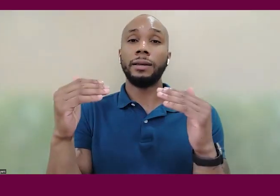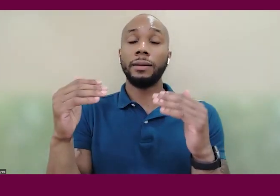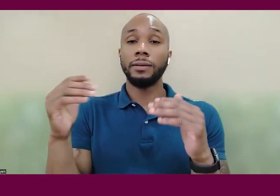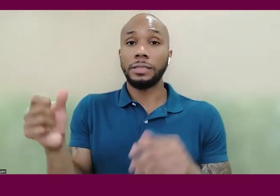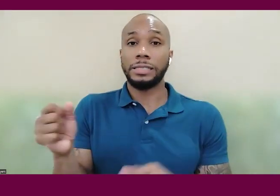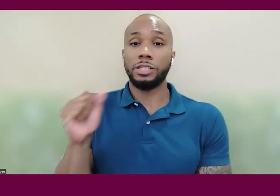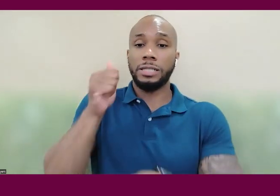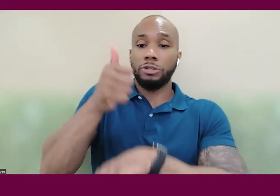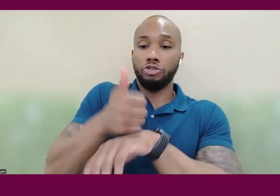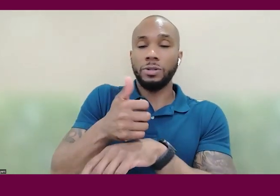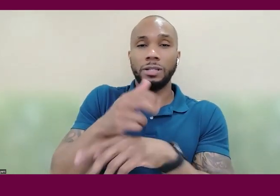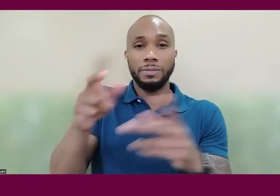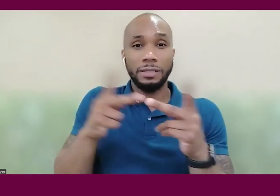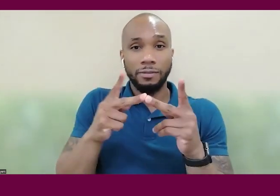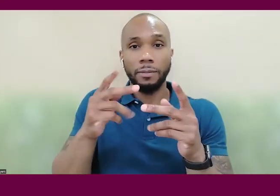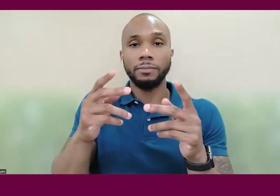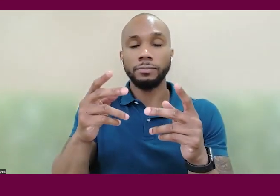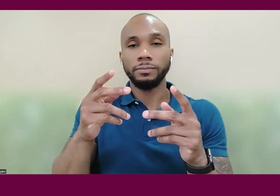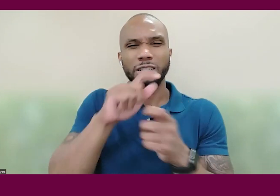in a certain place in society.